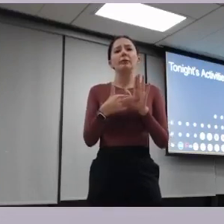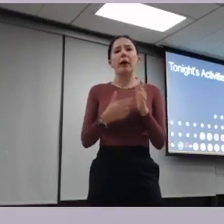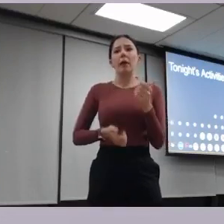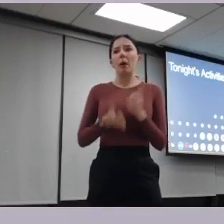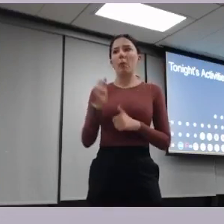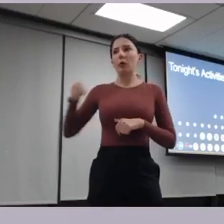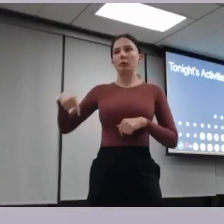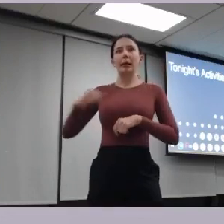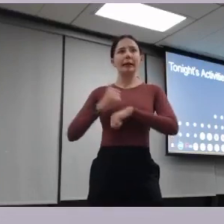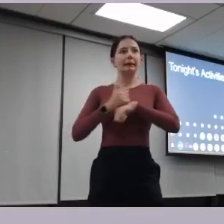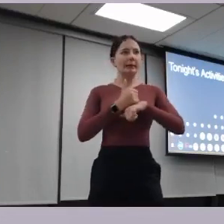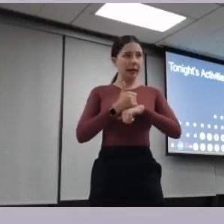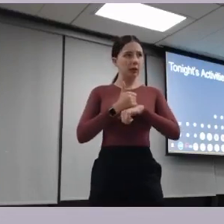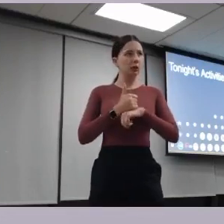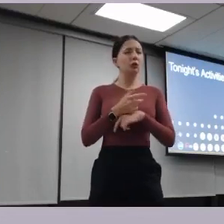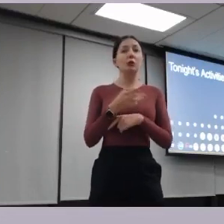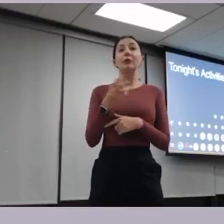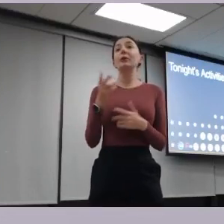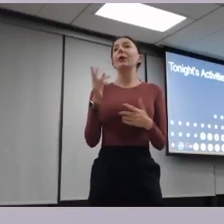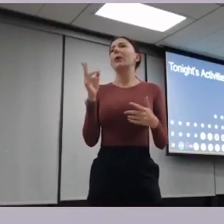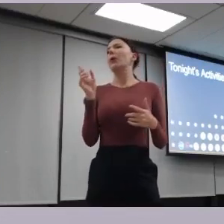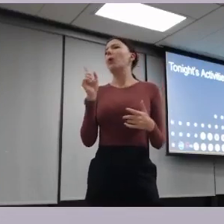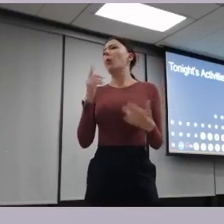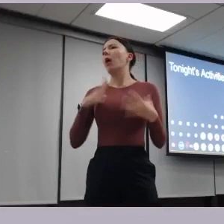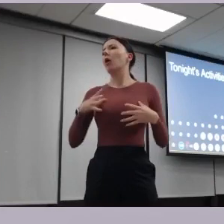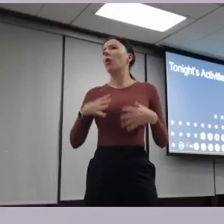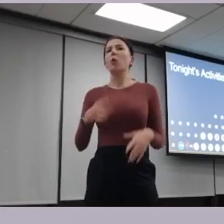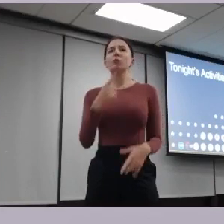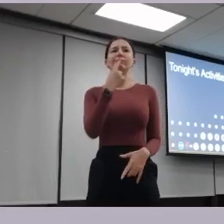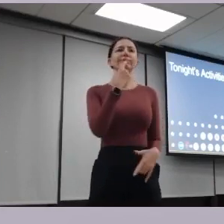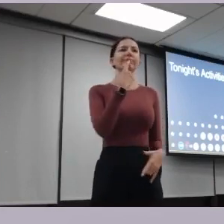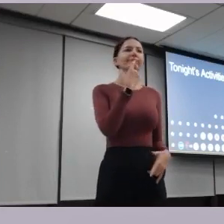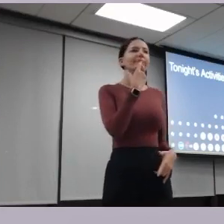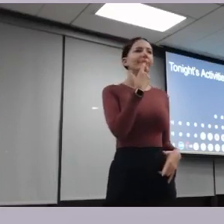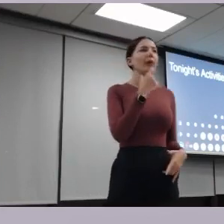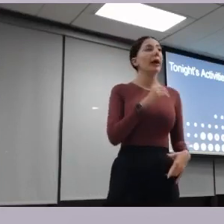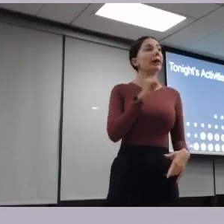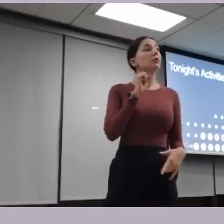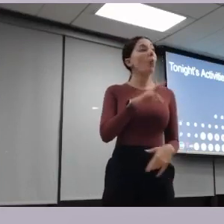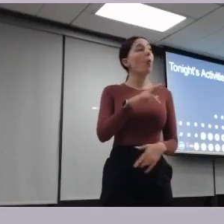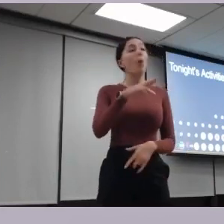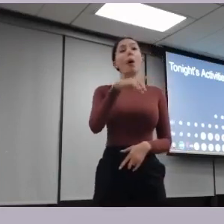You can find us in red CTA shirts or black Chinese New York shirts.